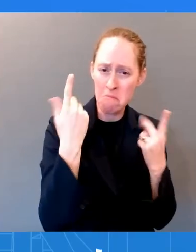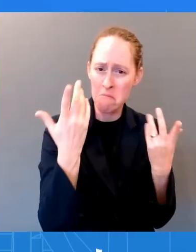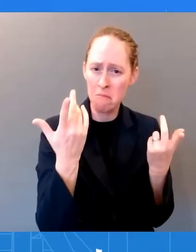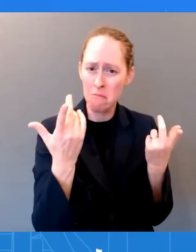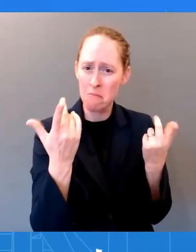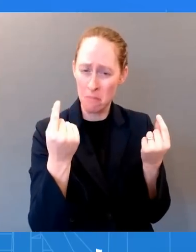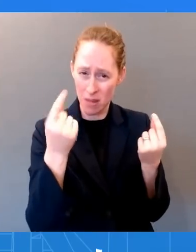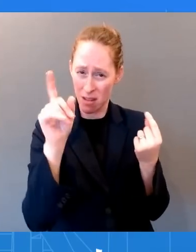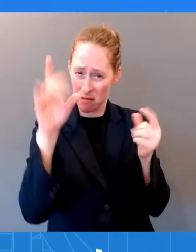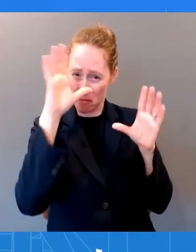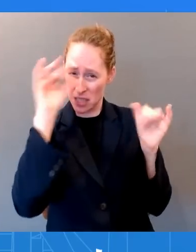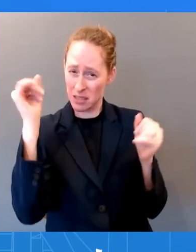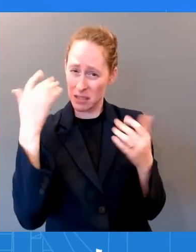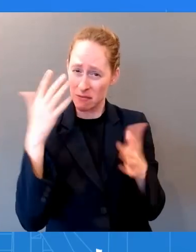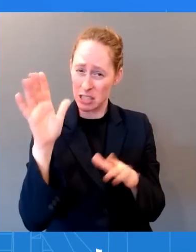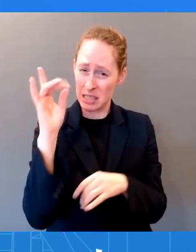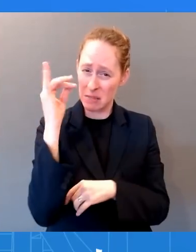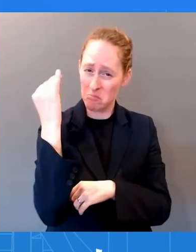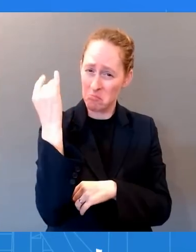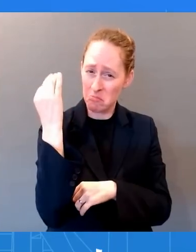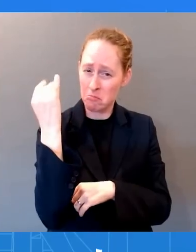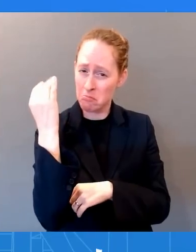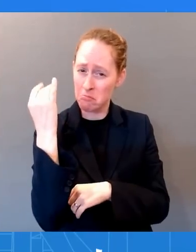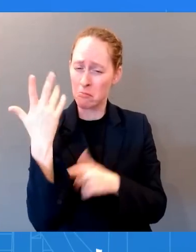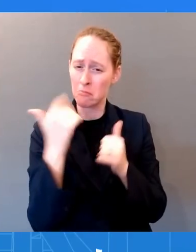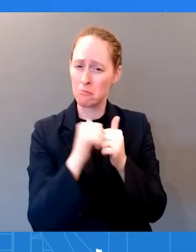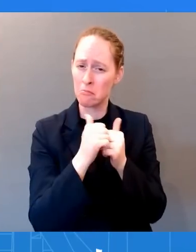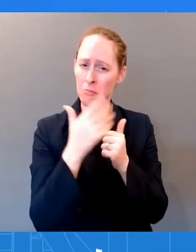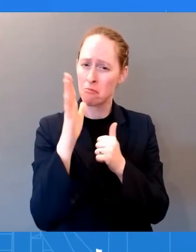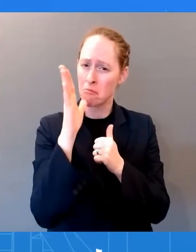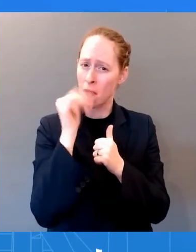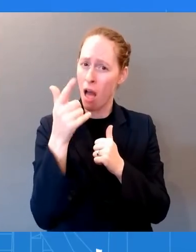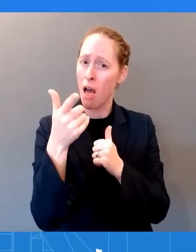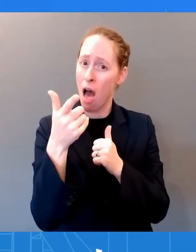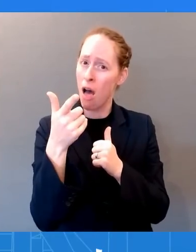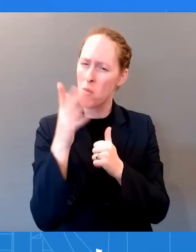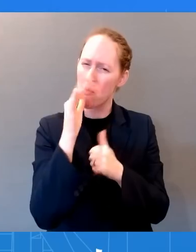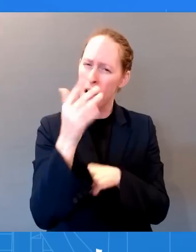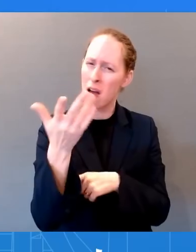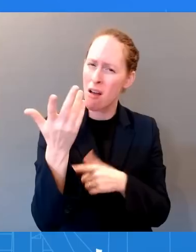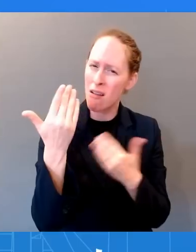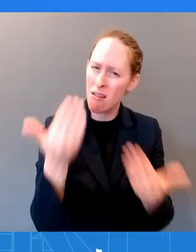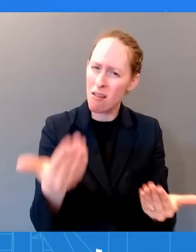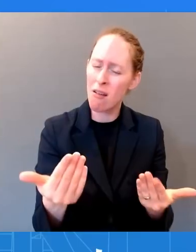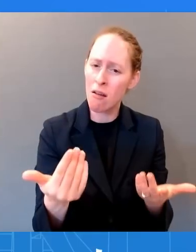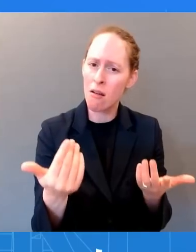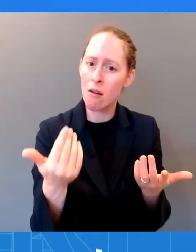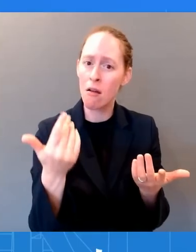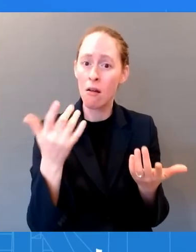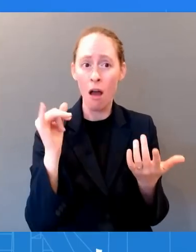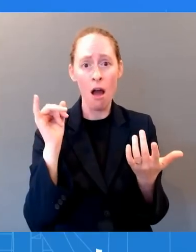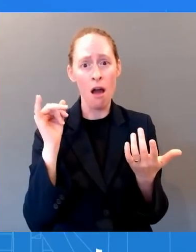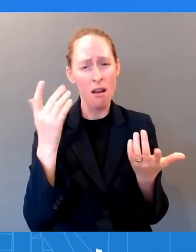And why hasn't he taken that action so far if that's something he has considered? Ms. Jean-Pierre: So, again, we don't have anything new to share on --